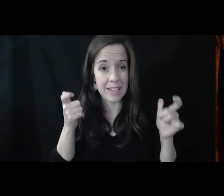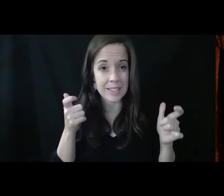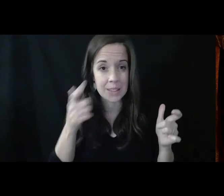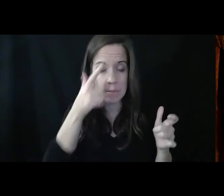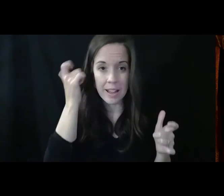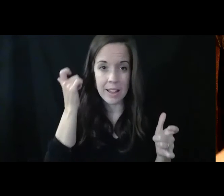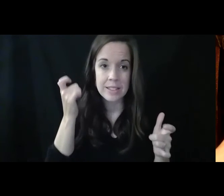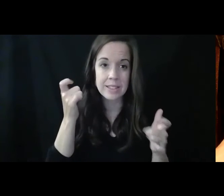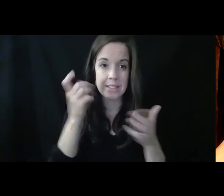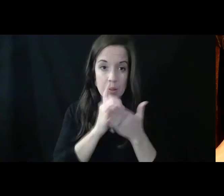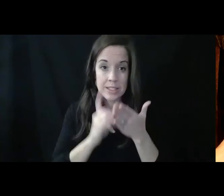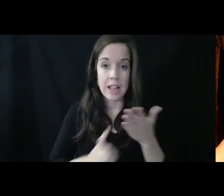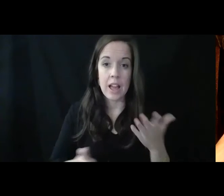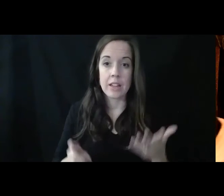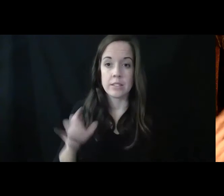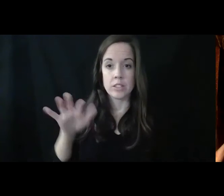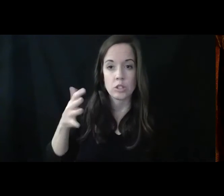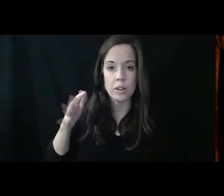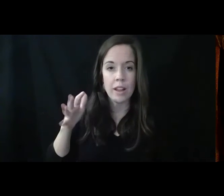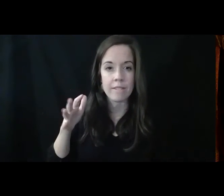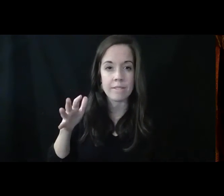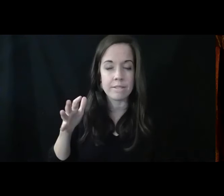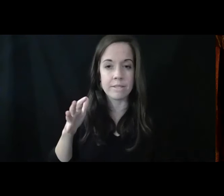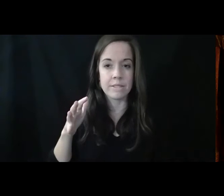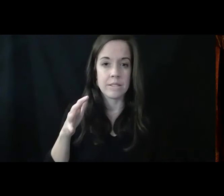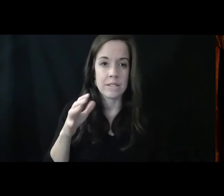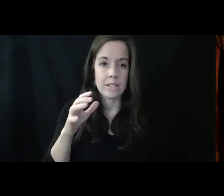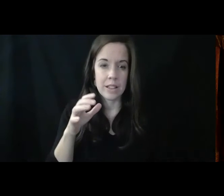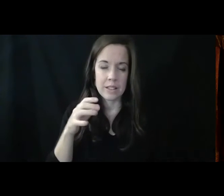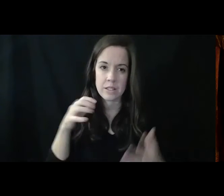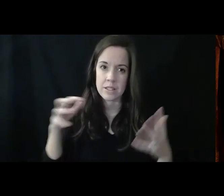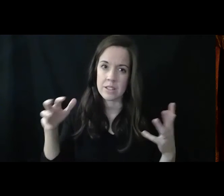designed to sort of steamroll you the way that language can sometimes do.